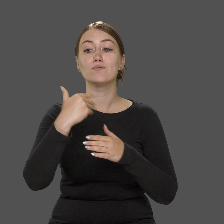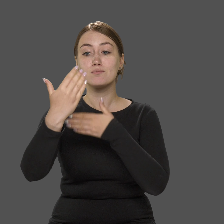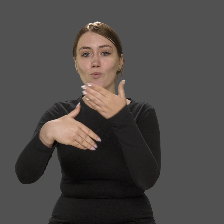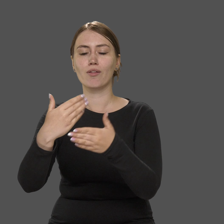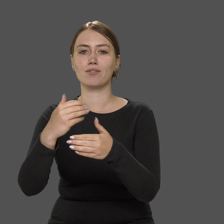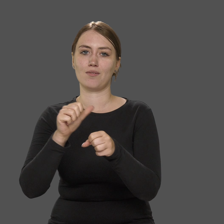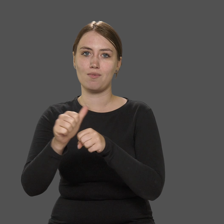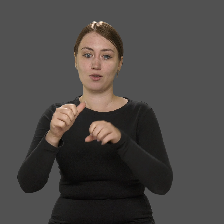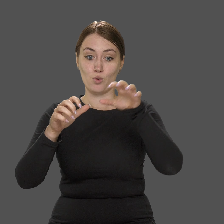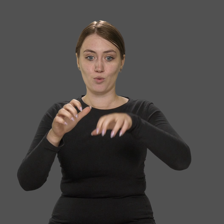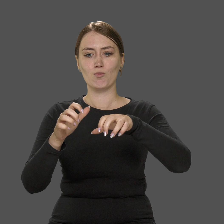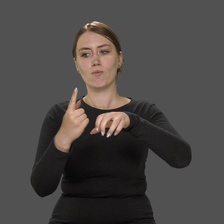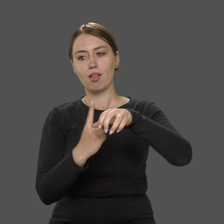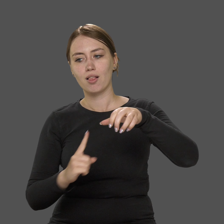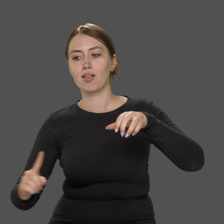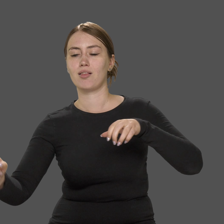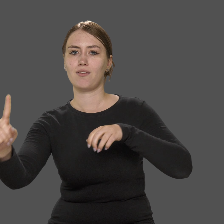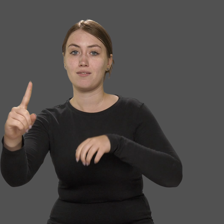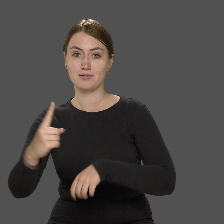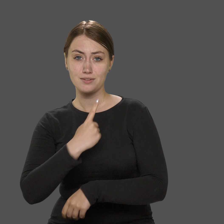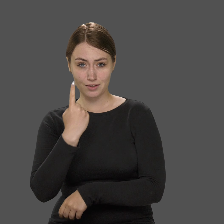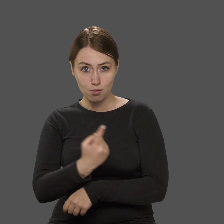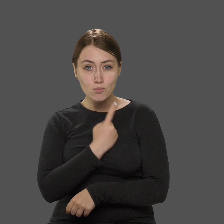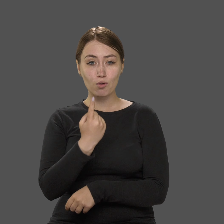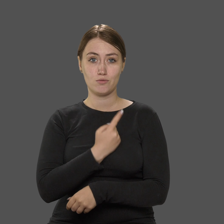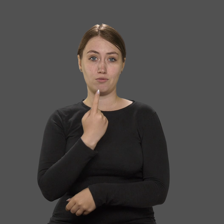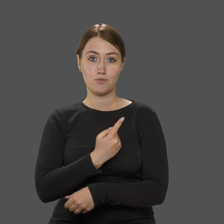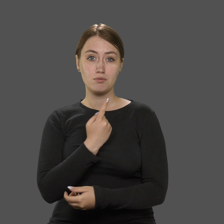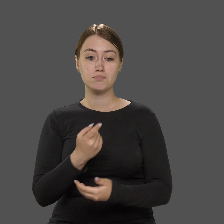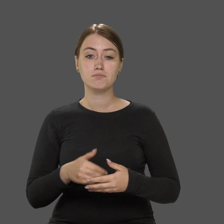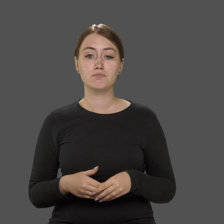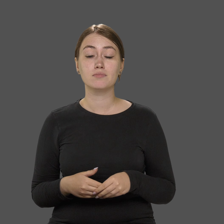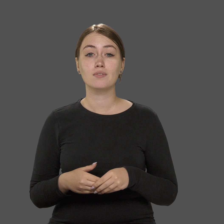leads to isolation and loneliness.